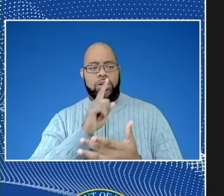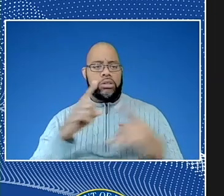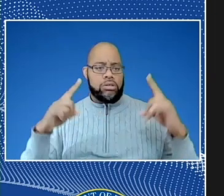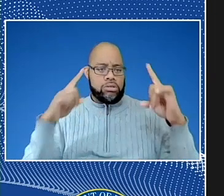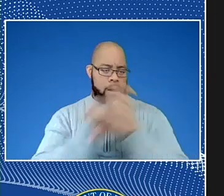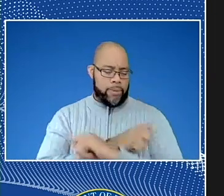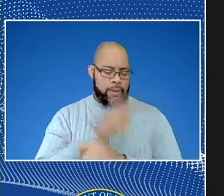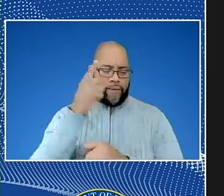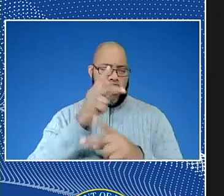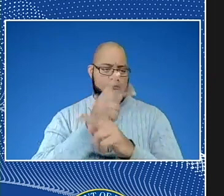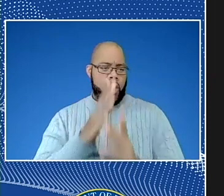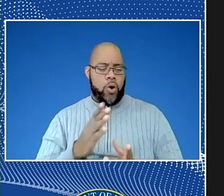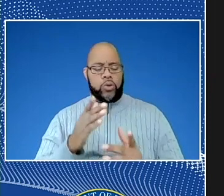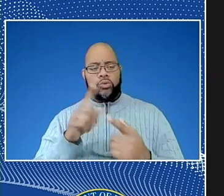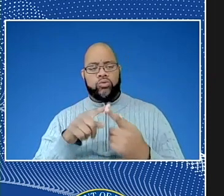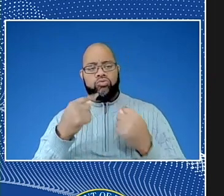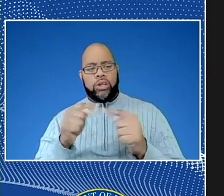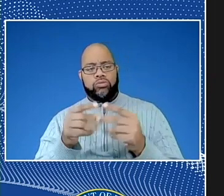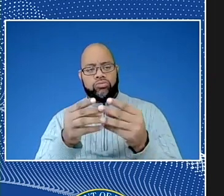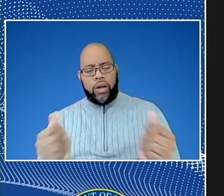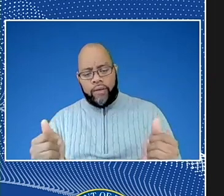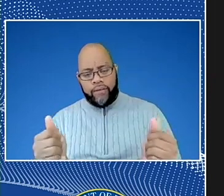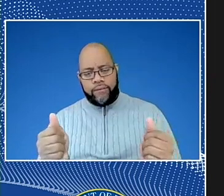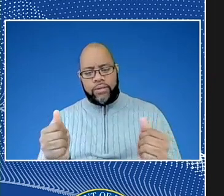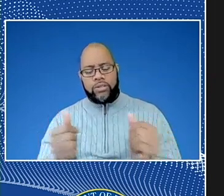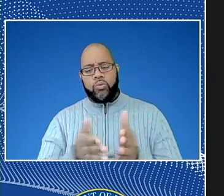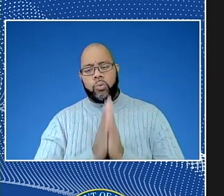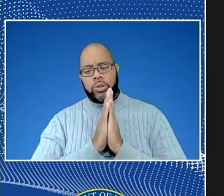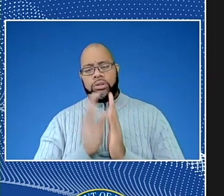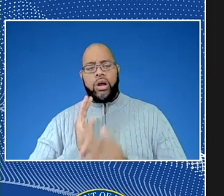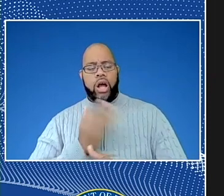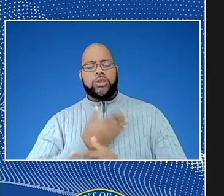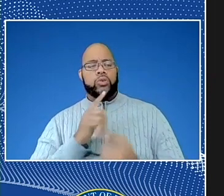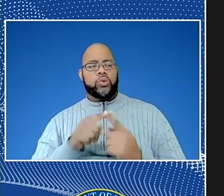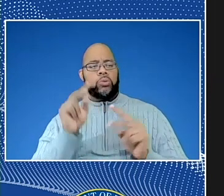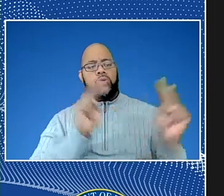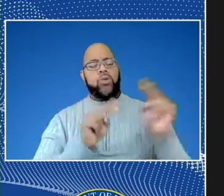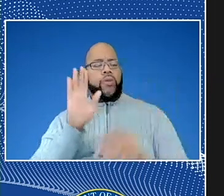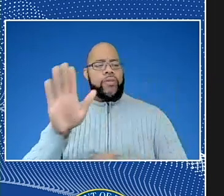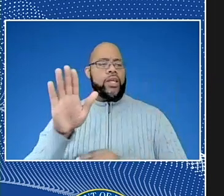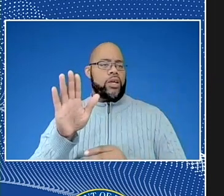borrower to even tackle and requesting us to look at their respective situations for